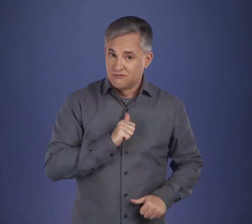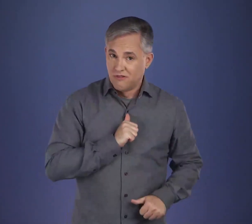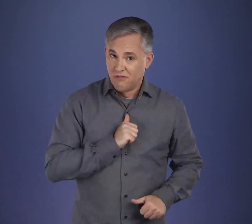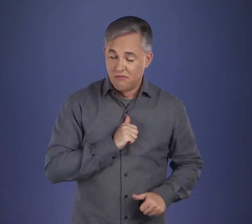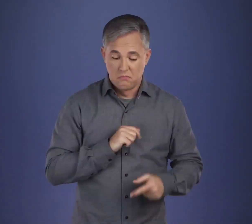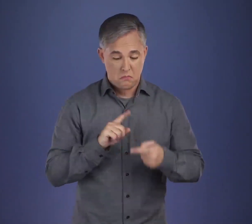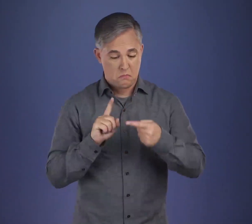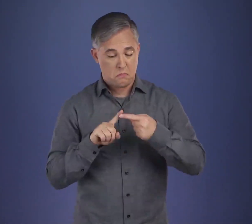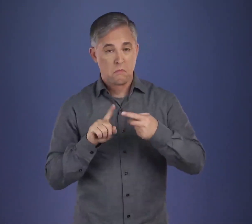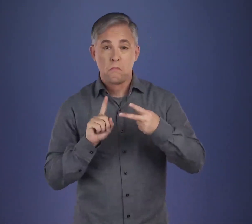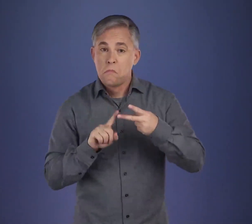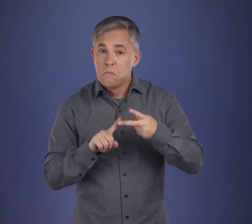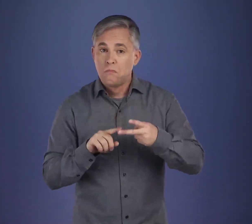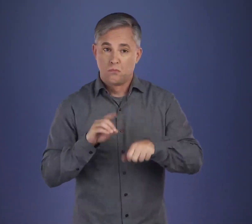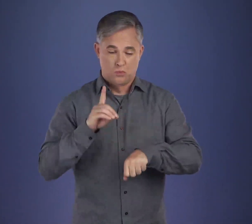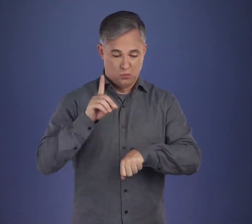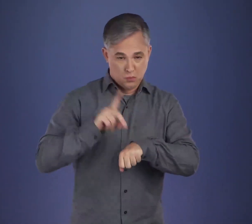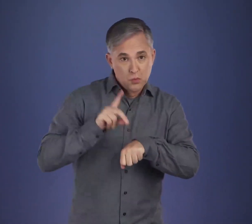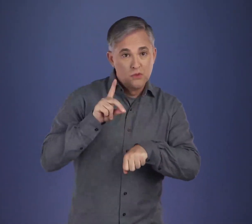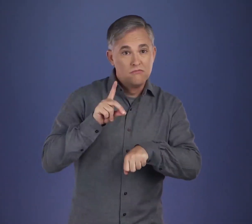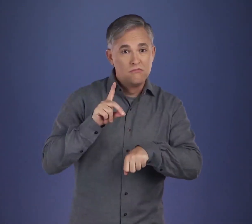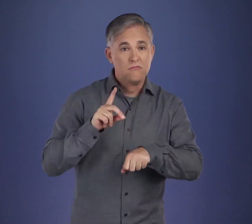that it has but one high mission—